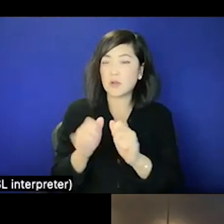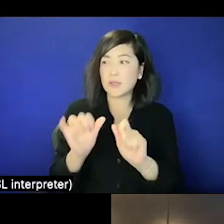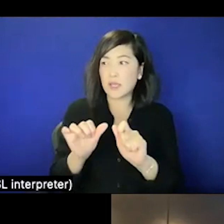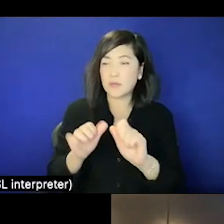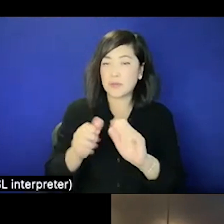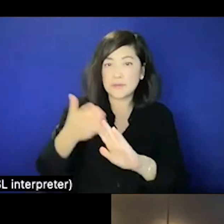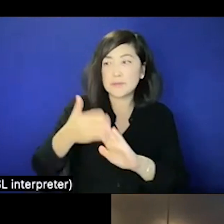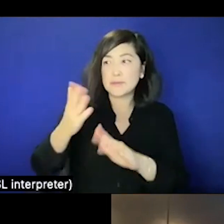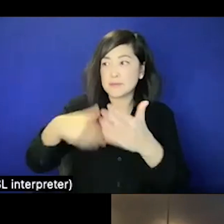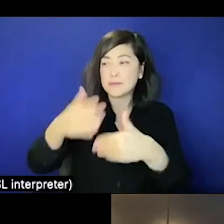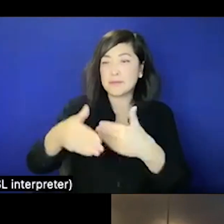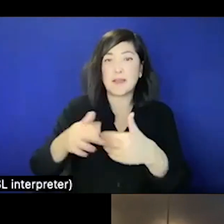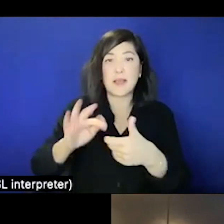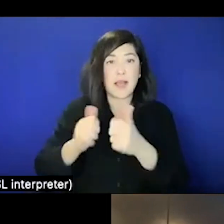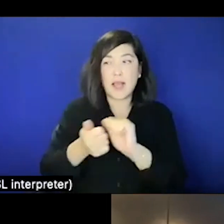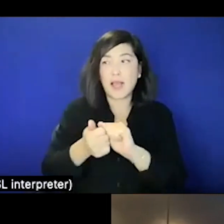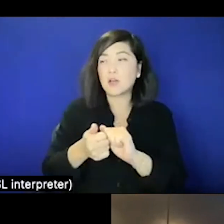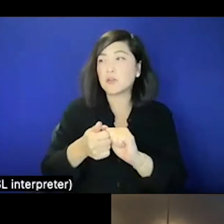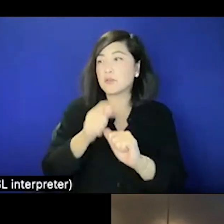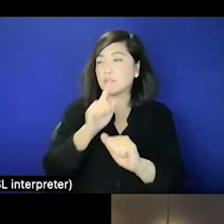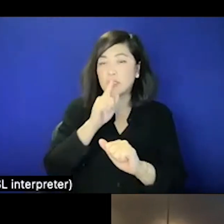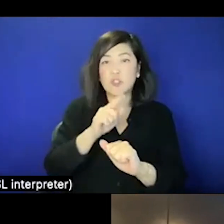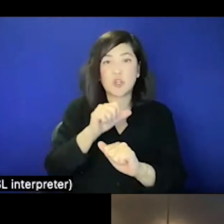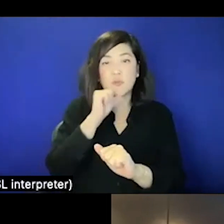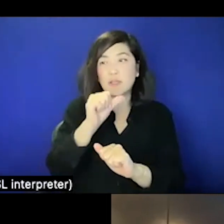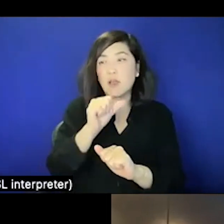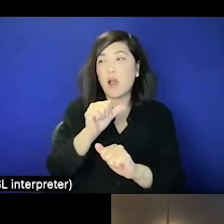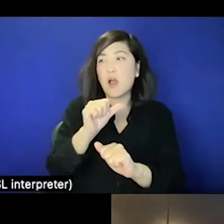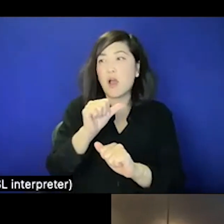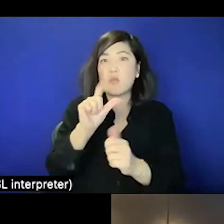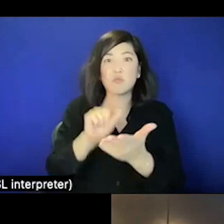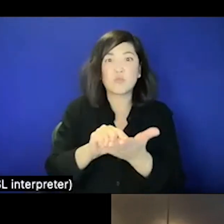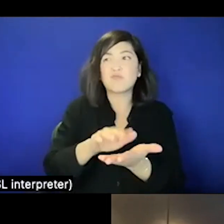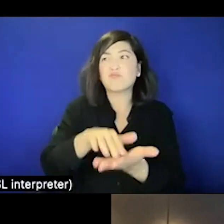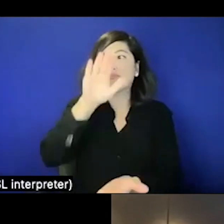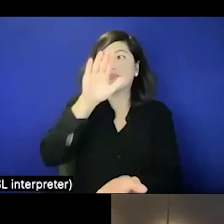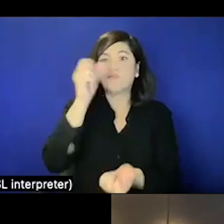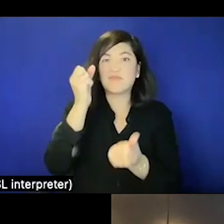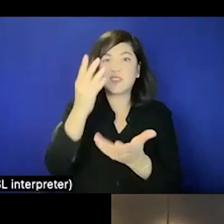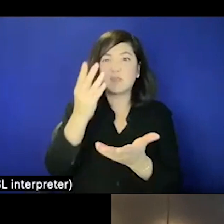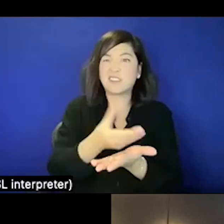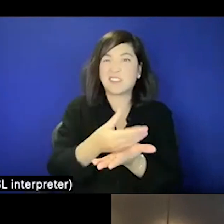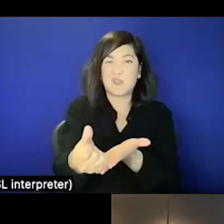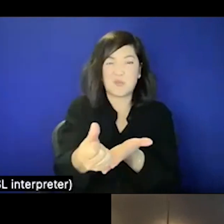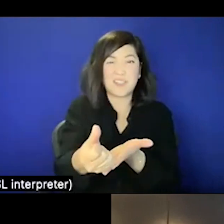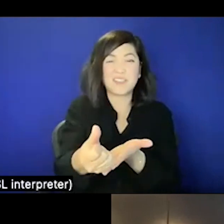that we don't overprint or that we don't waste or transport books that only come back to us?"